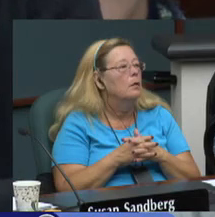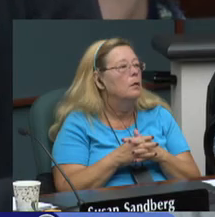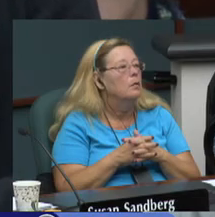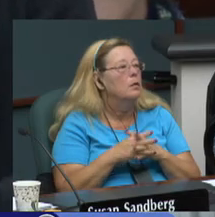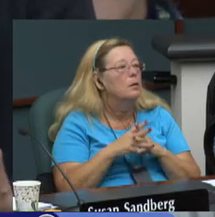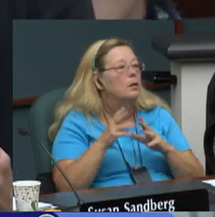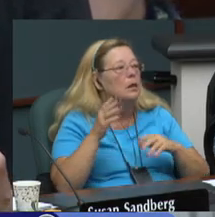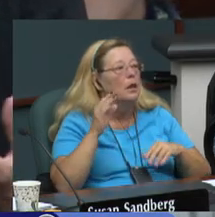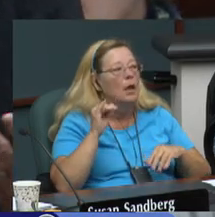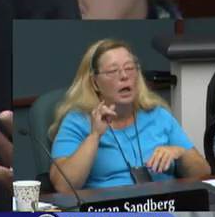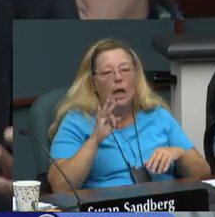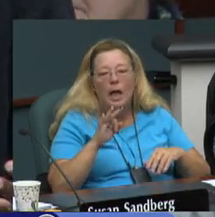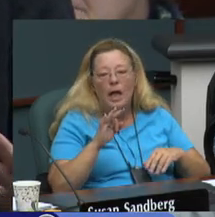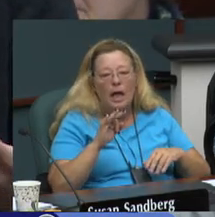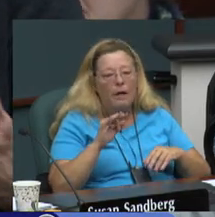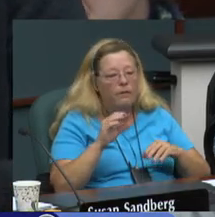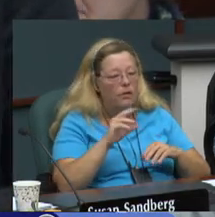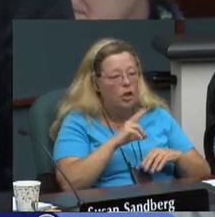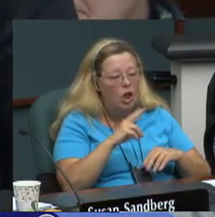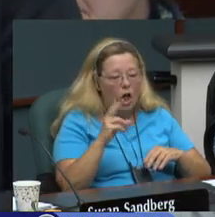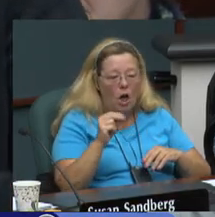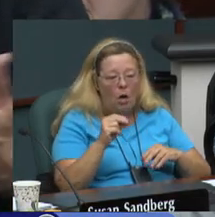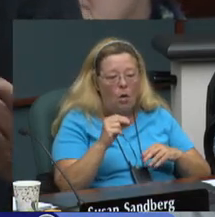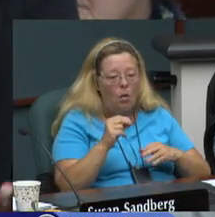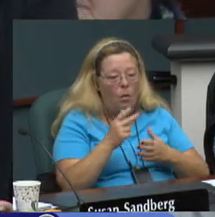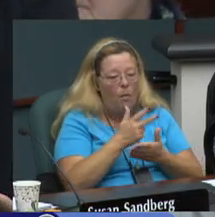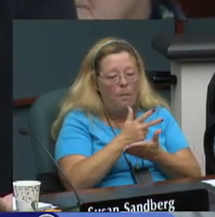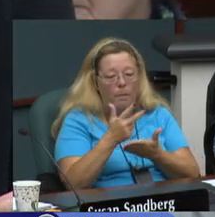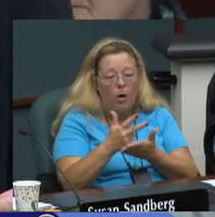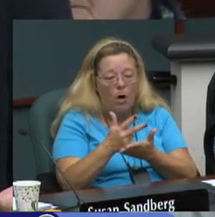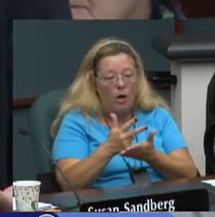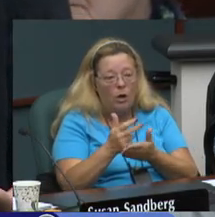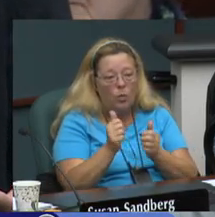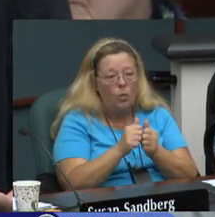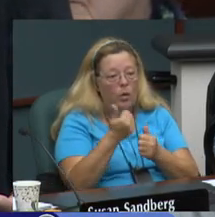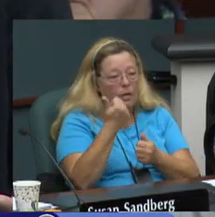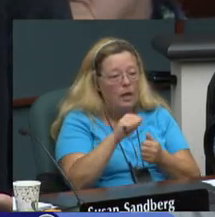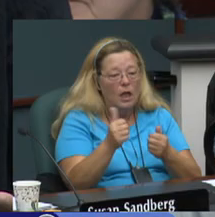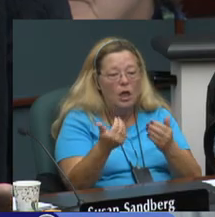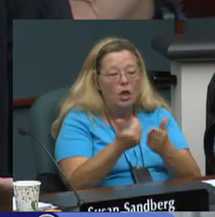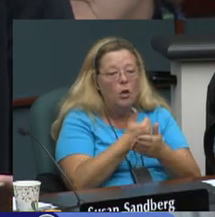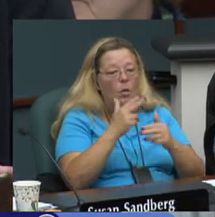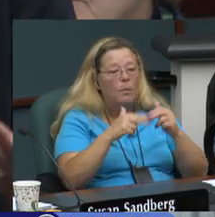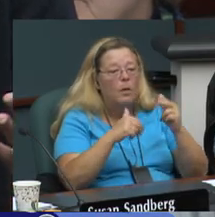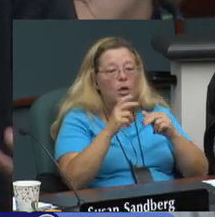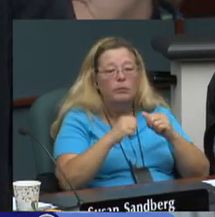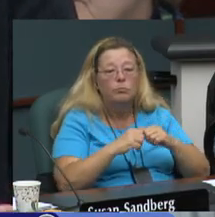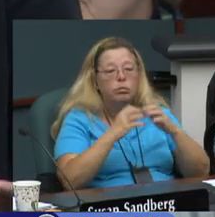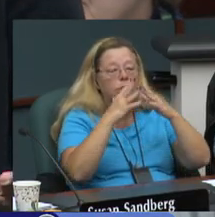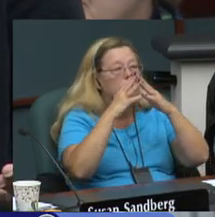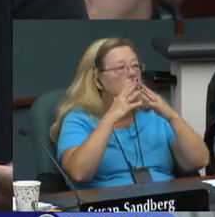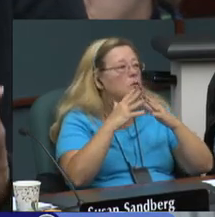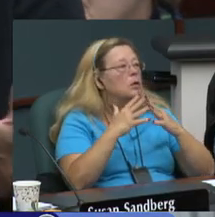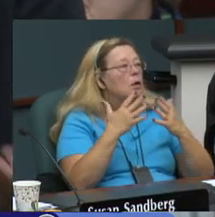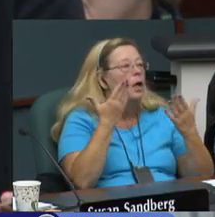off street parking allowed with any new buildings that come in I don't know it